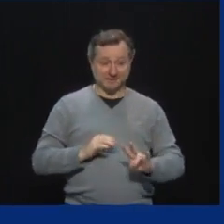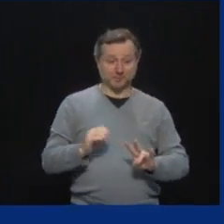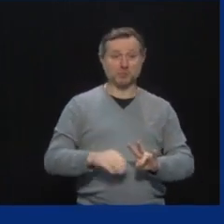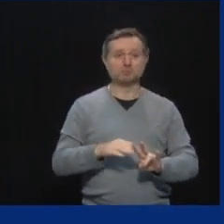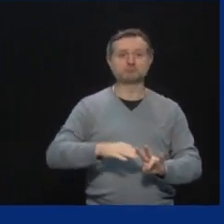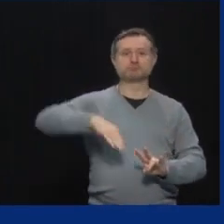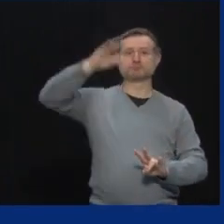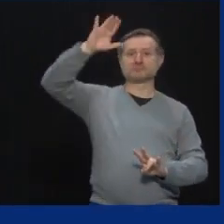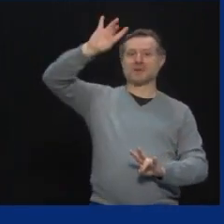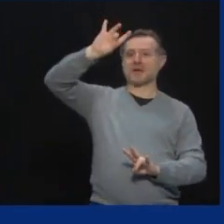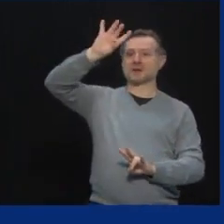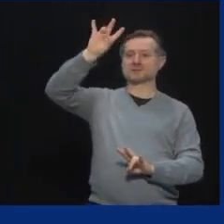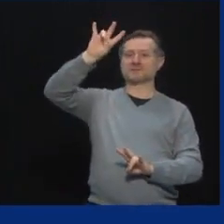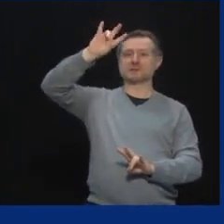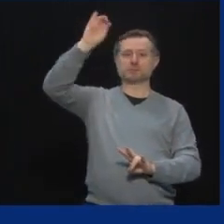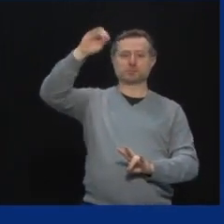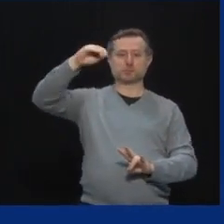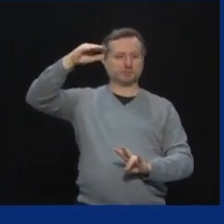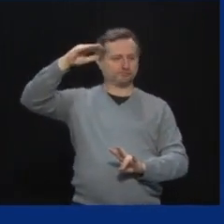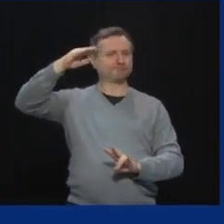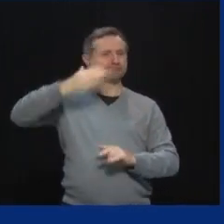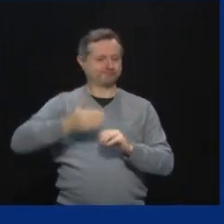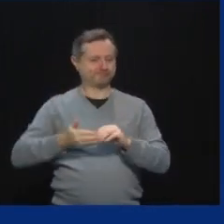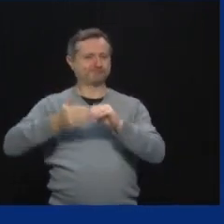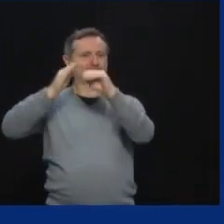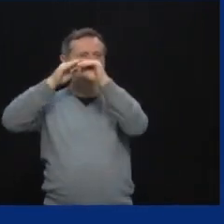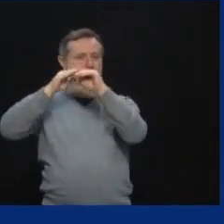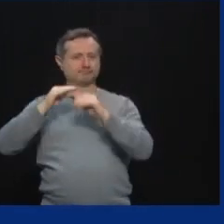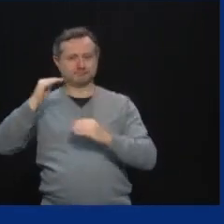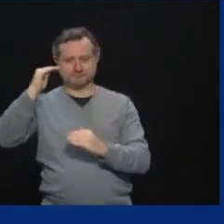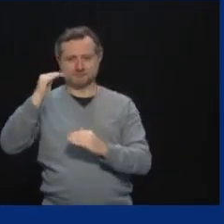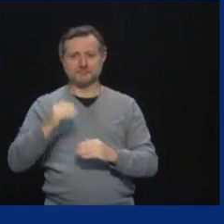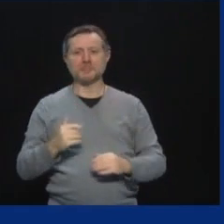because those are the numbers uh that those are fully vaccinated, but they